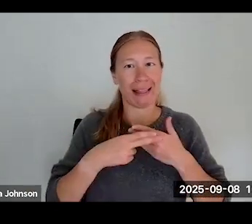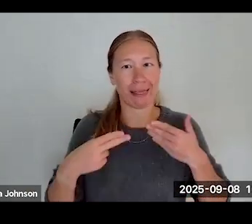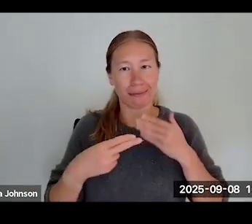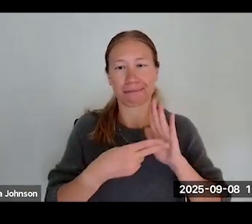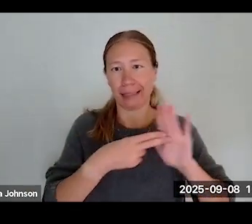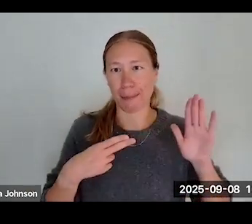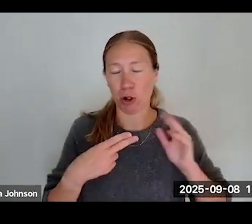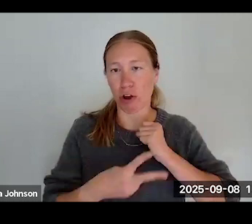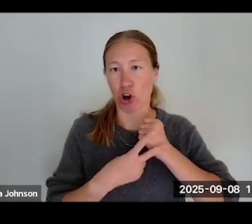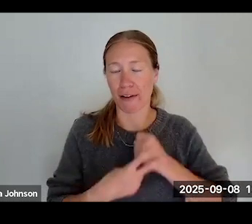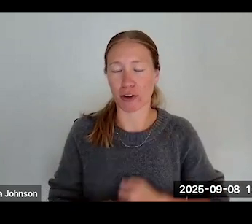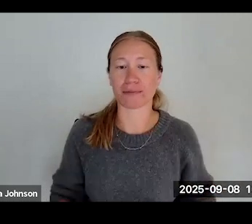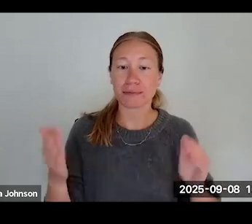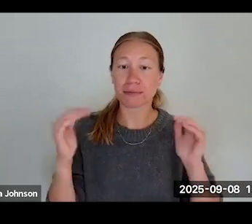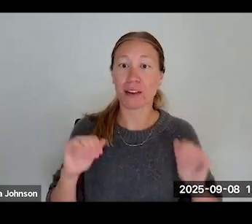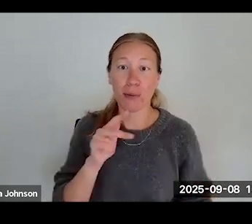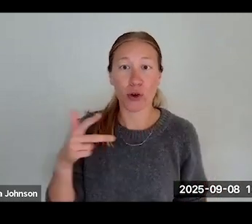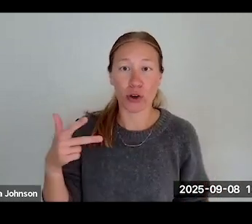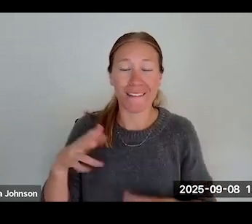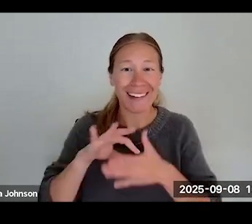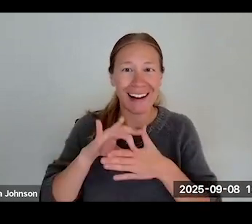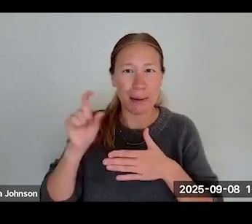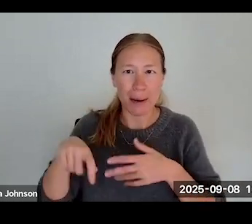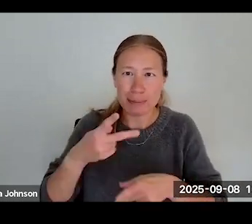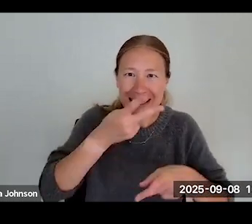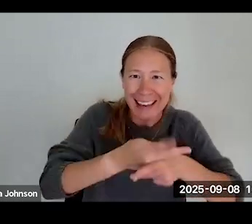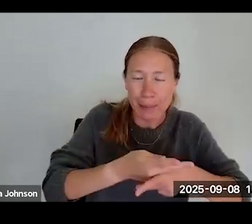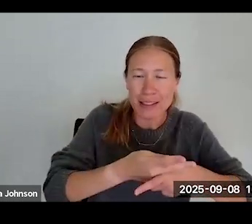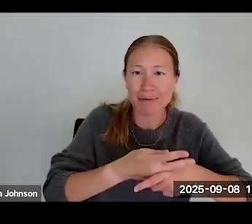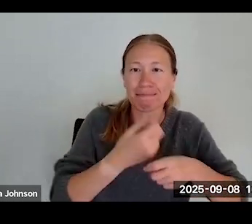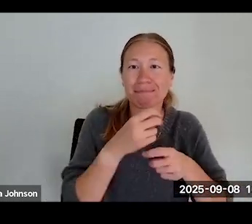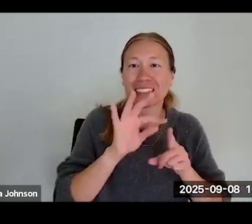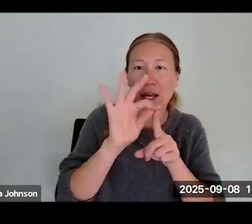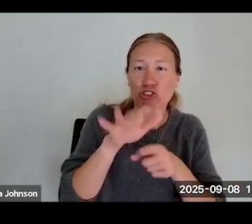Third, that content must be kept in a special area for archived web content.